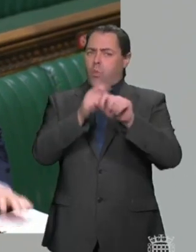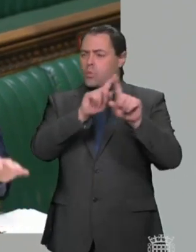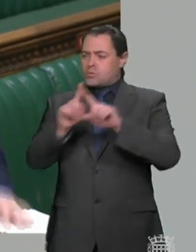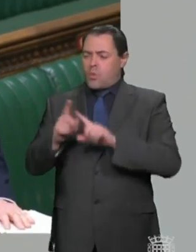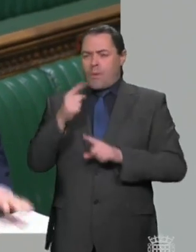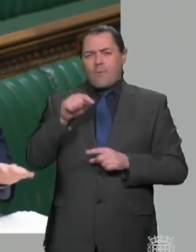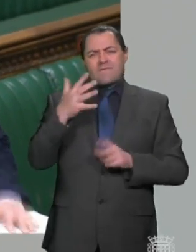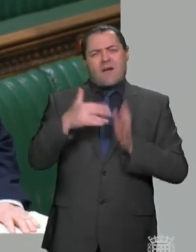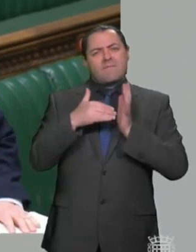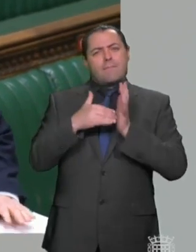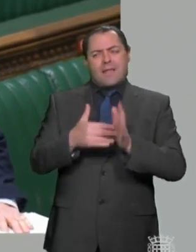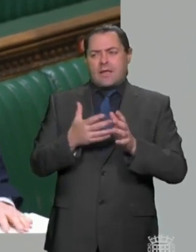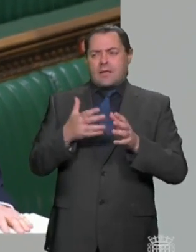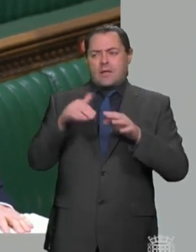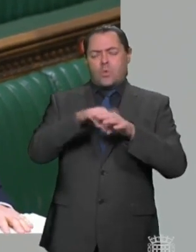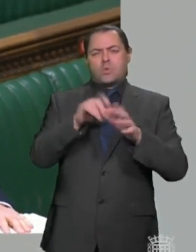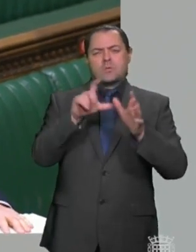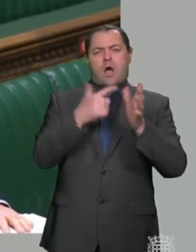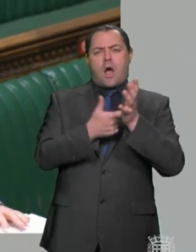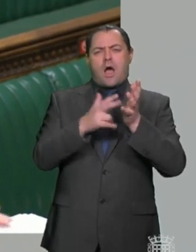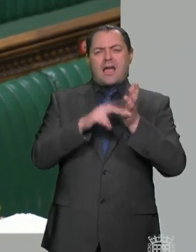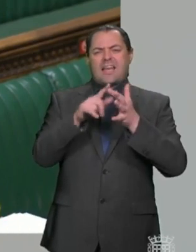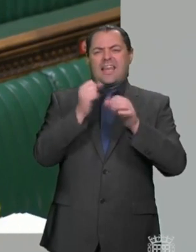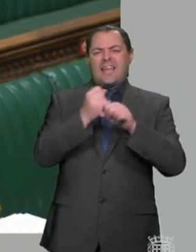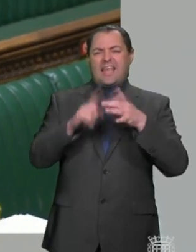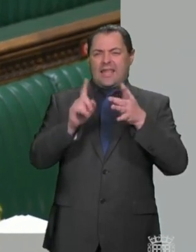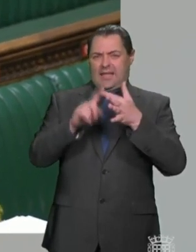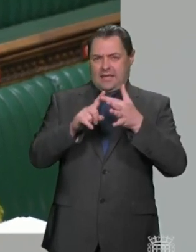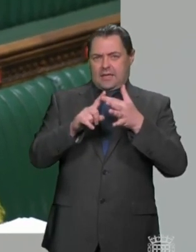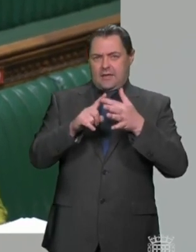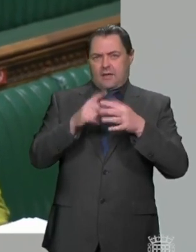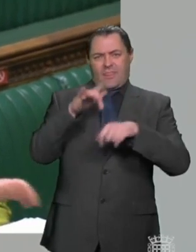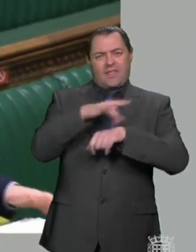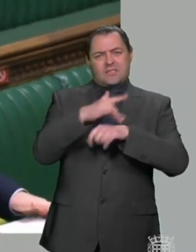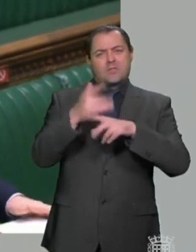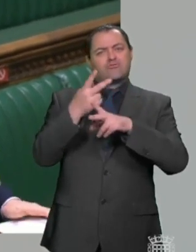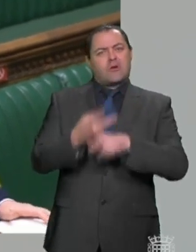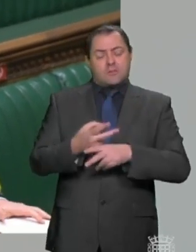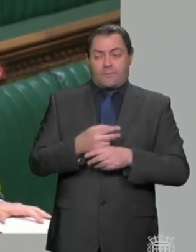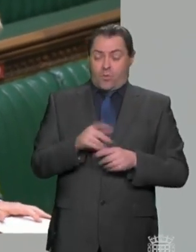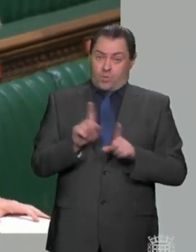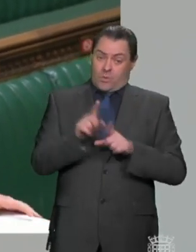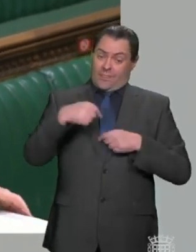the Carnegie Theatre Trust—and since this week is English Tourism Week I encourage everyone to make